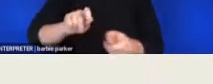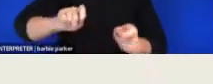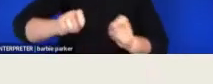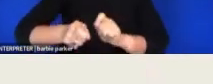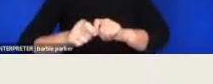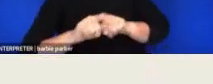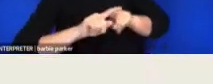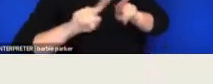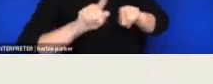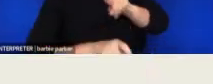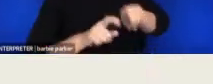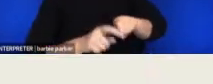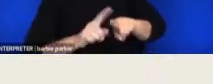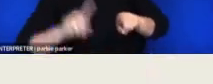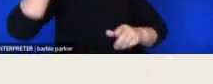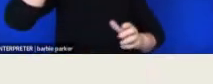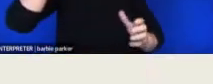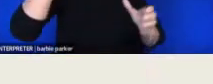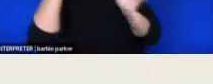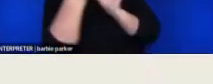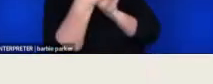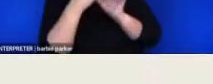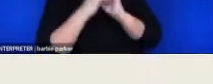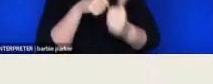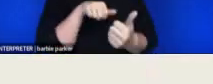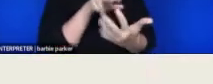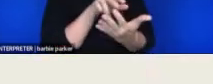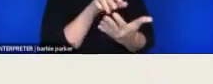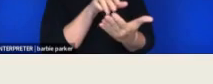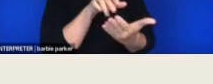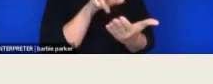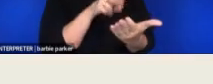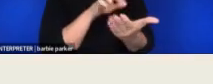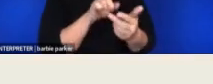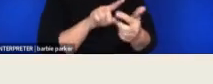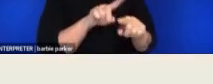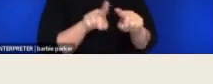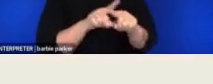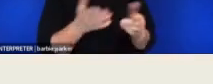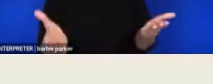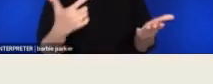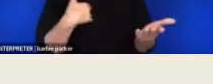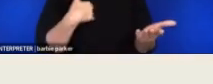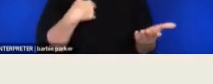have a different mindset as we look at things. And the reality is, we need to look at and discover what's important to